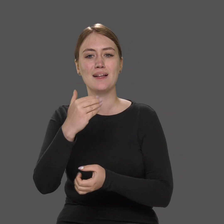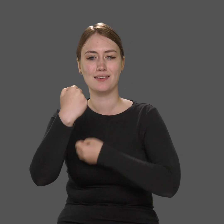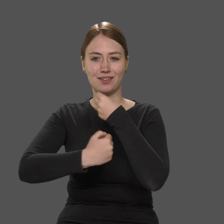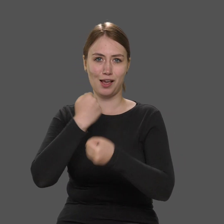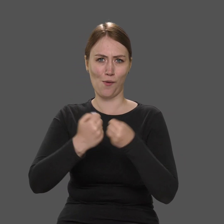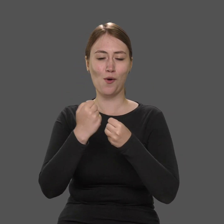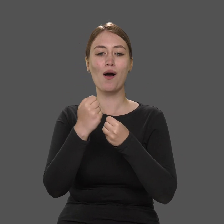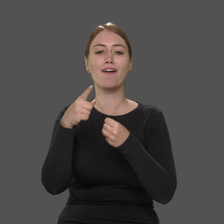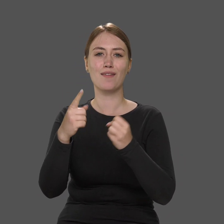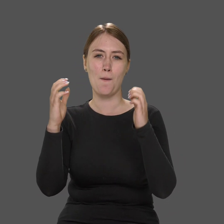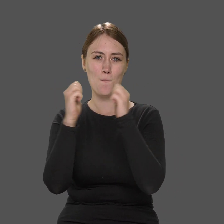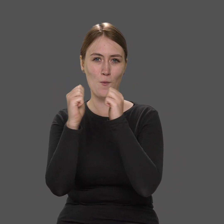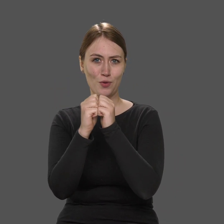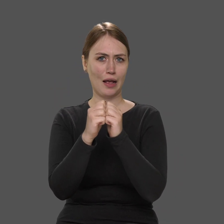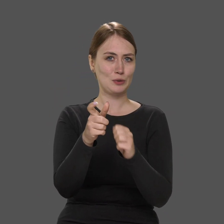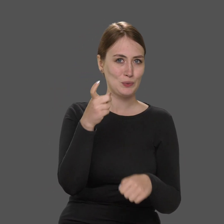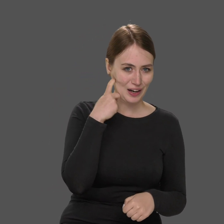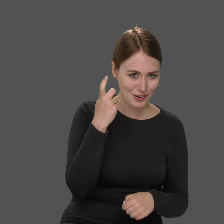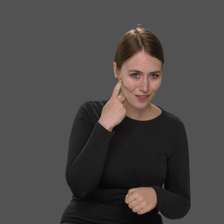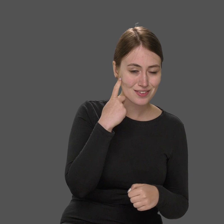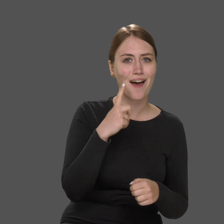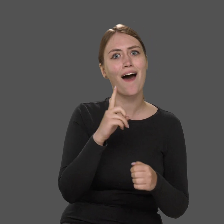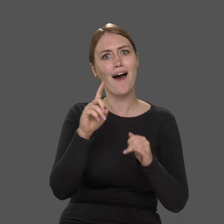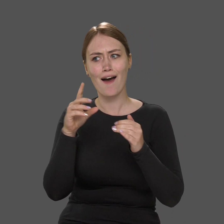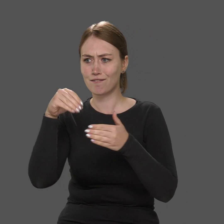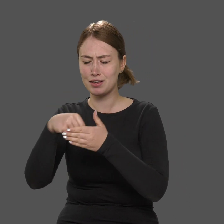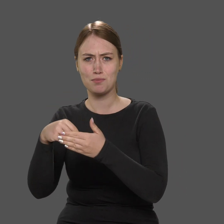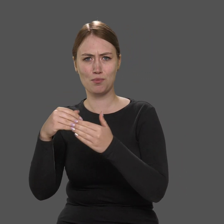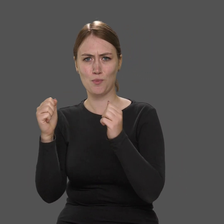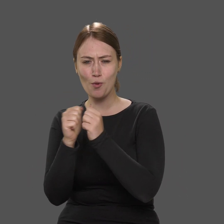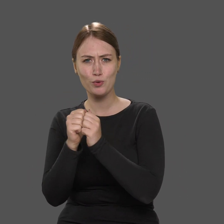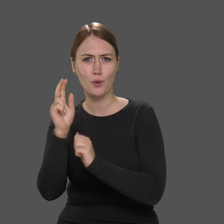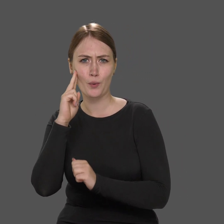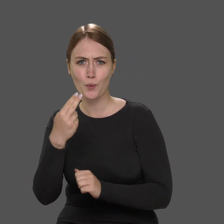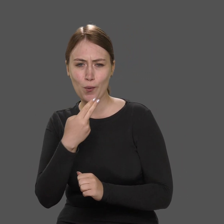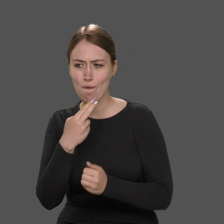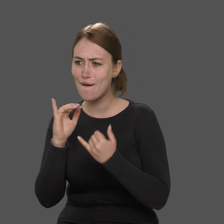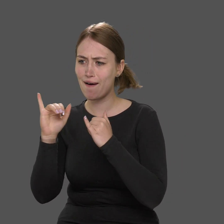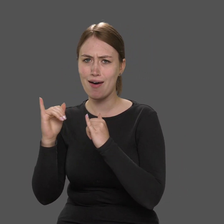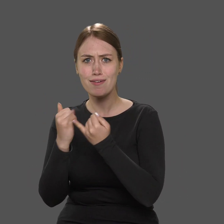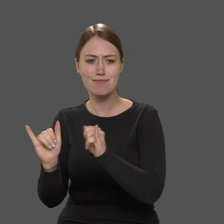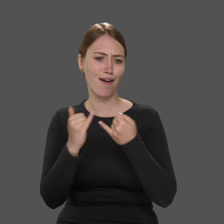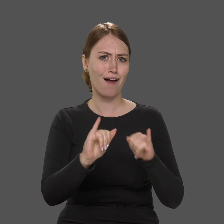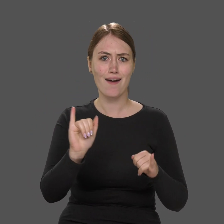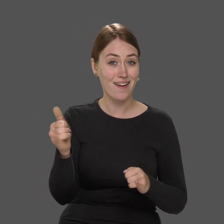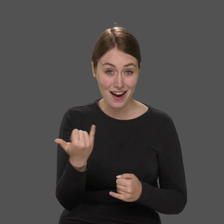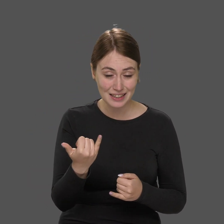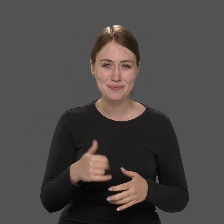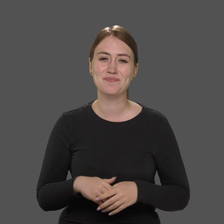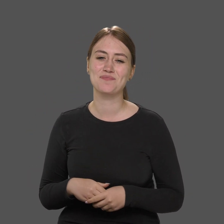The study involved 15 individuals with normal hearing